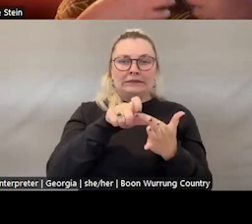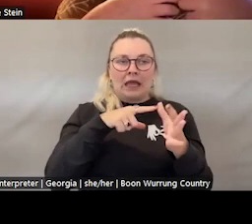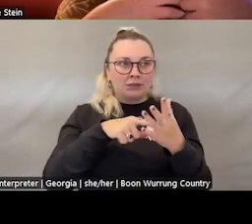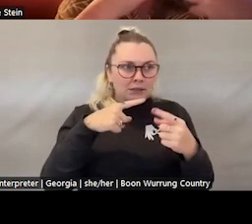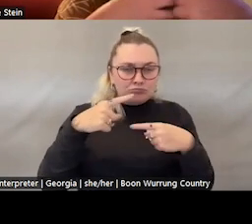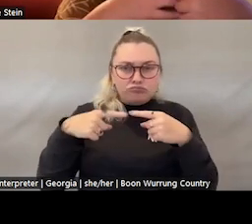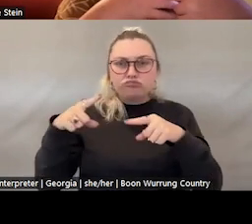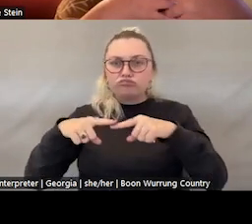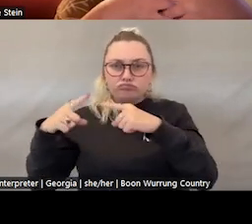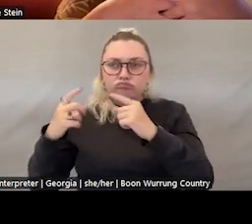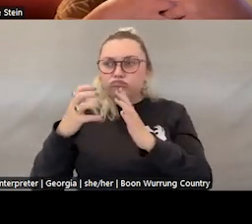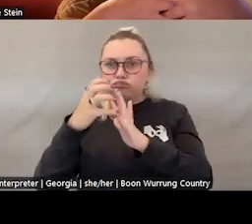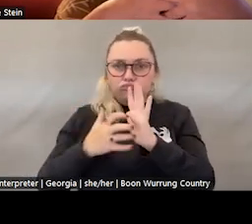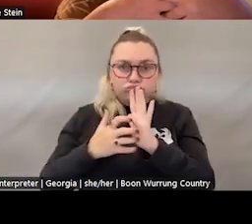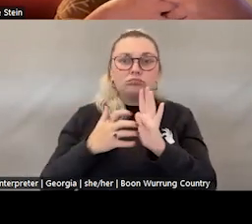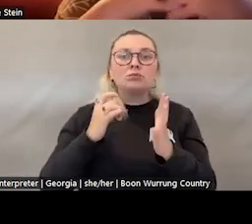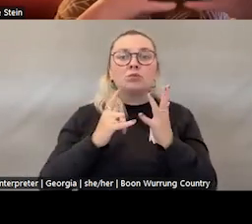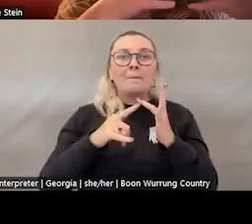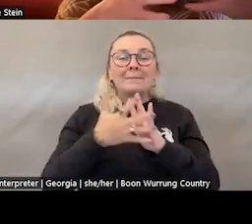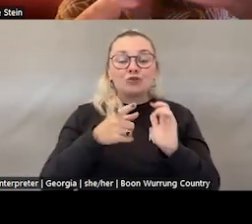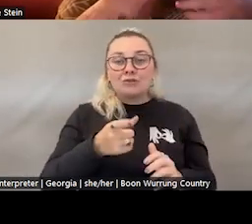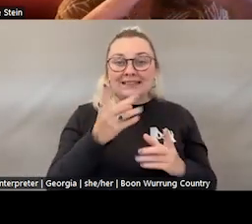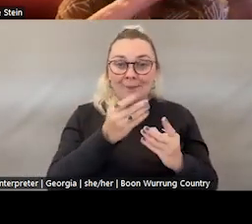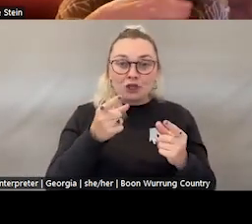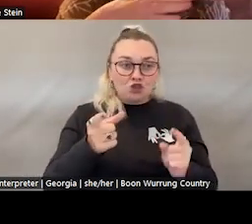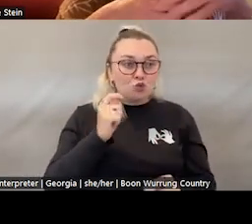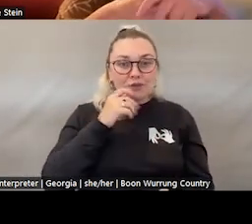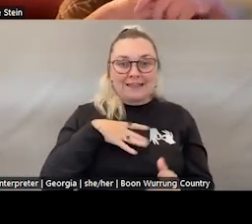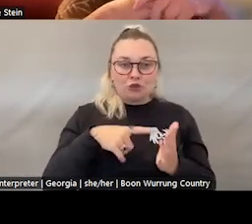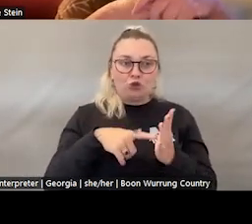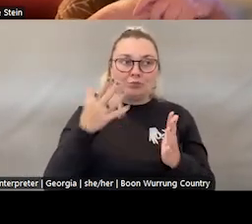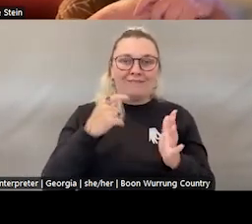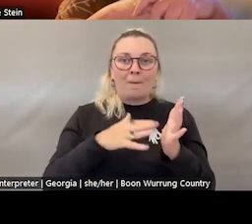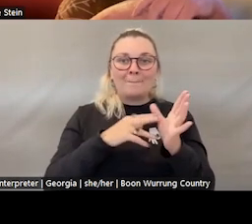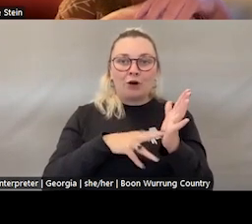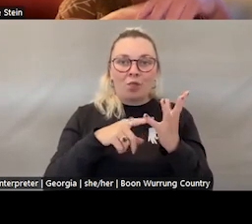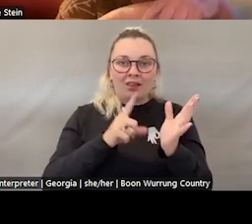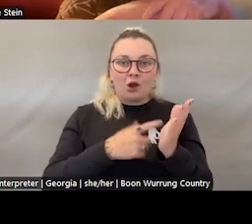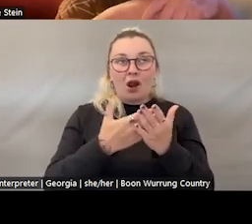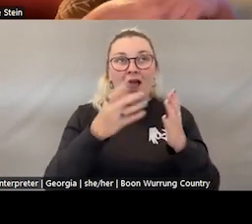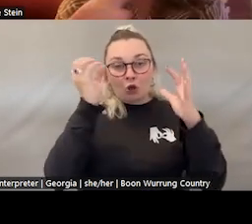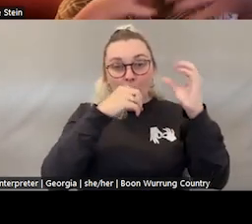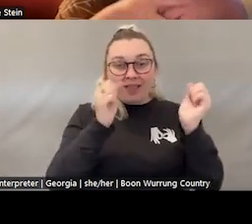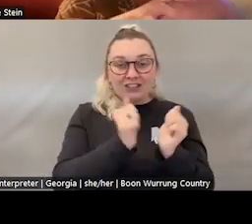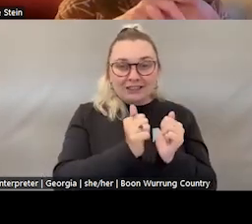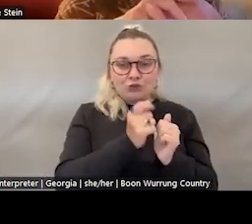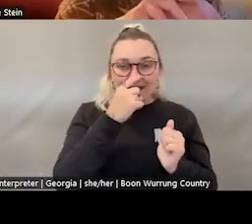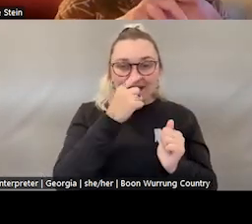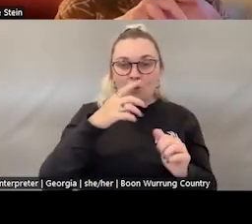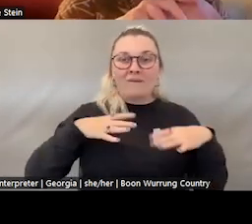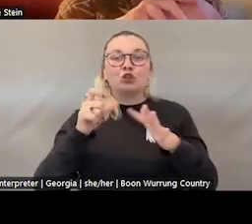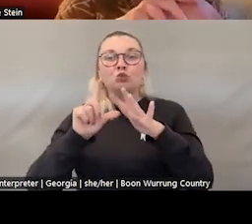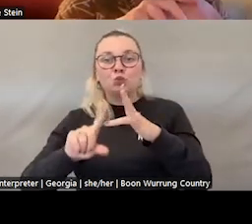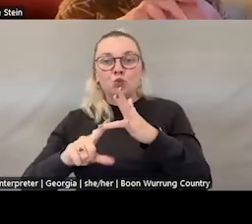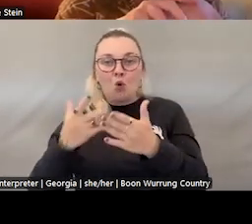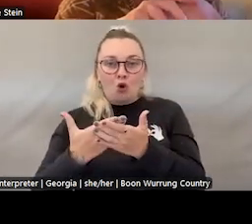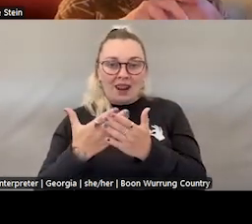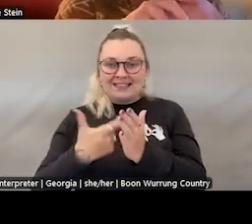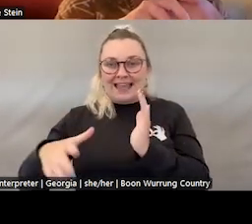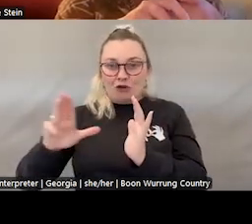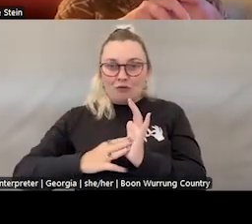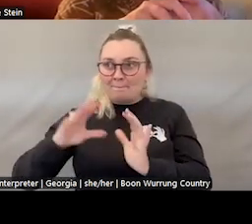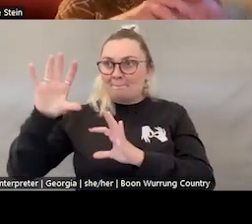reports which is something you have to do manually on say, a Google sheet, you can do on a CRM. You